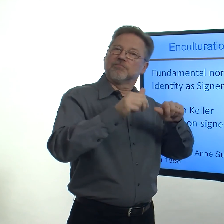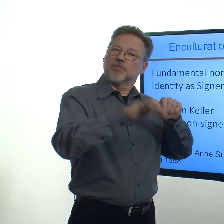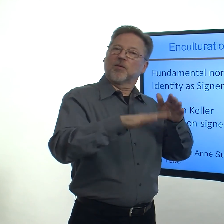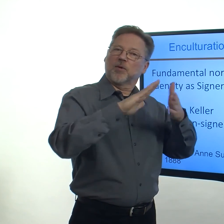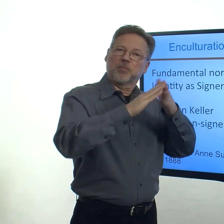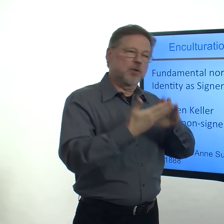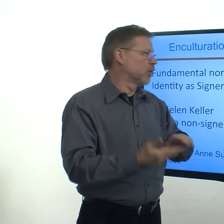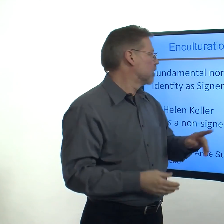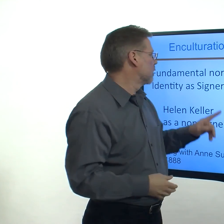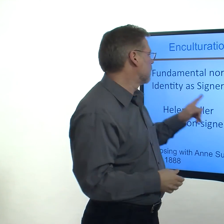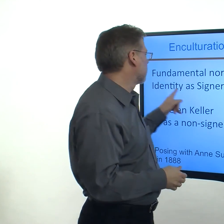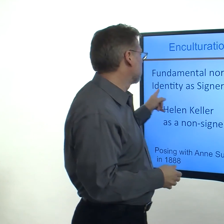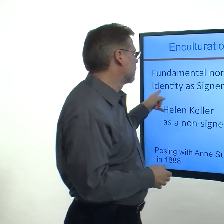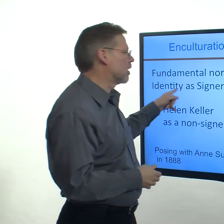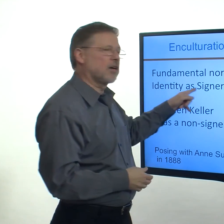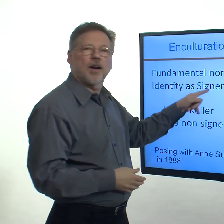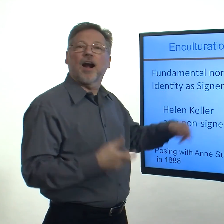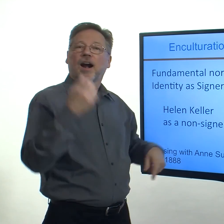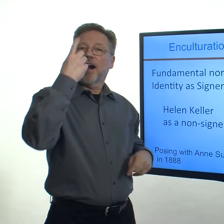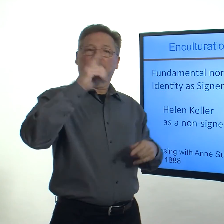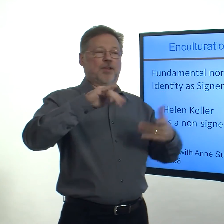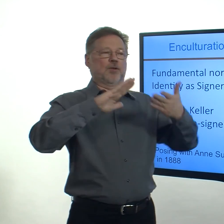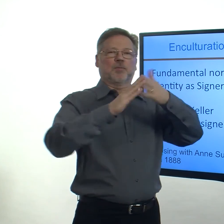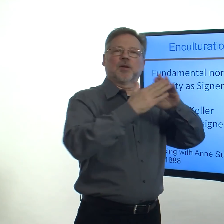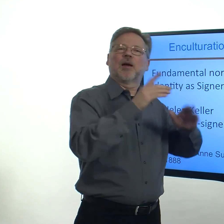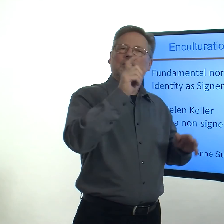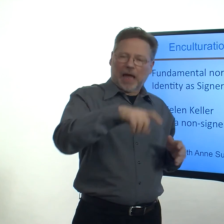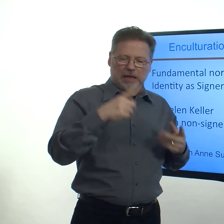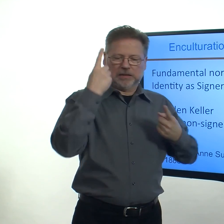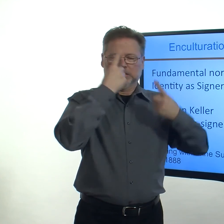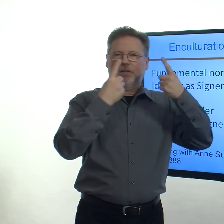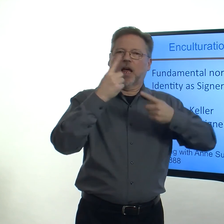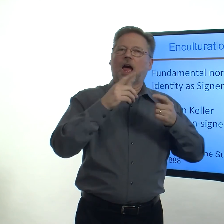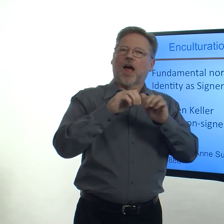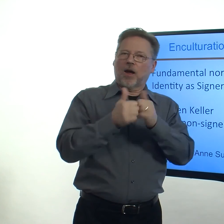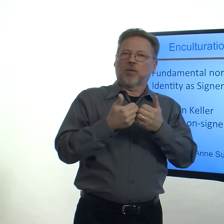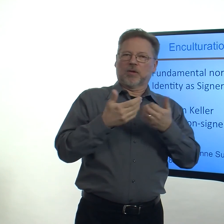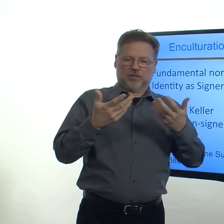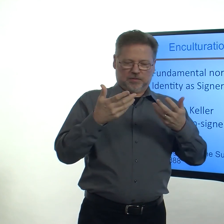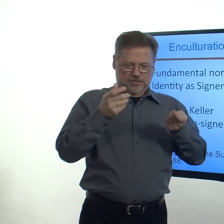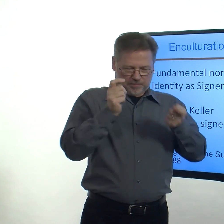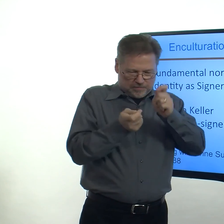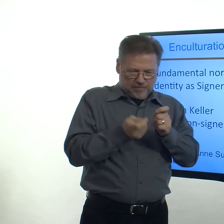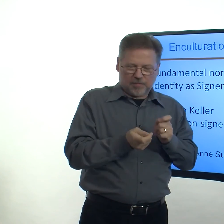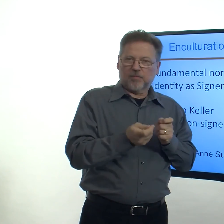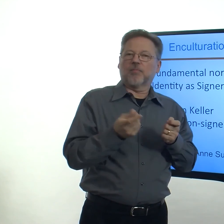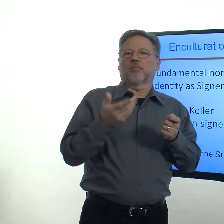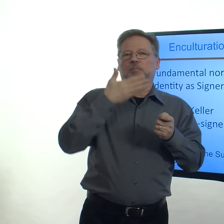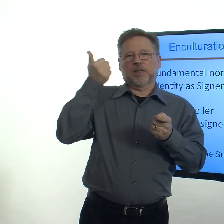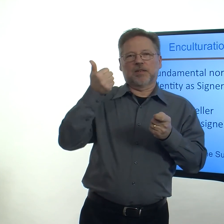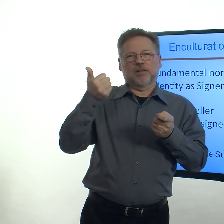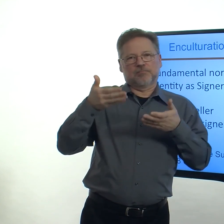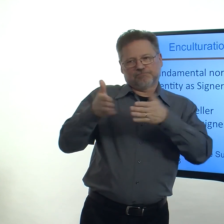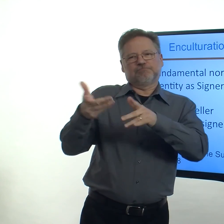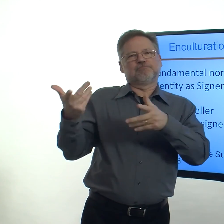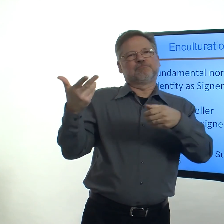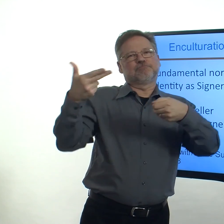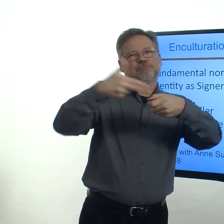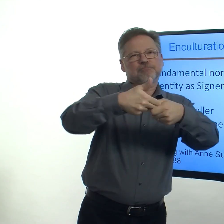So, that means our community must consider how to adapt our language to better enable